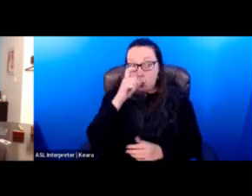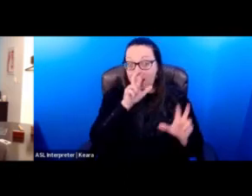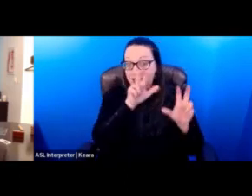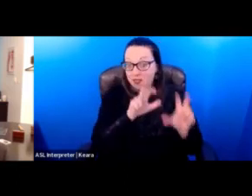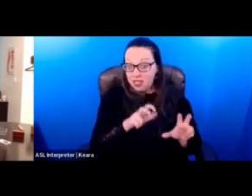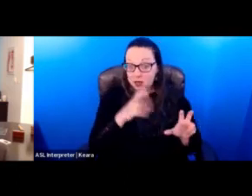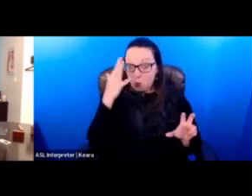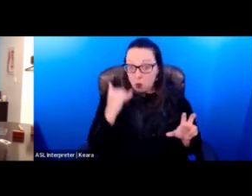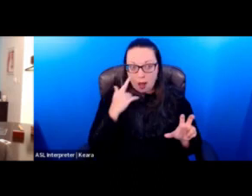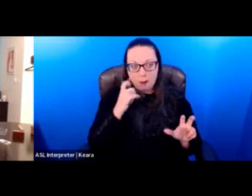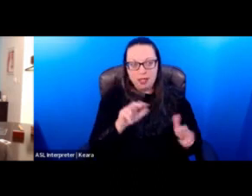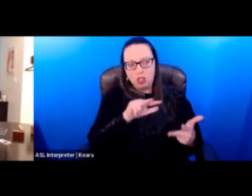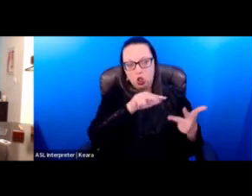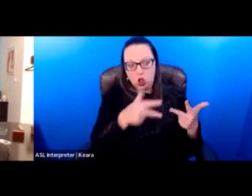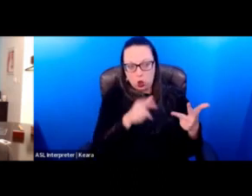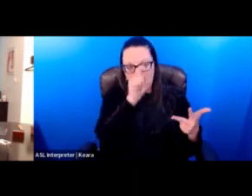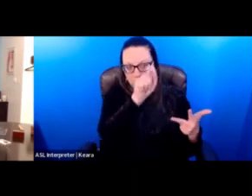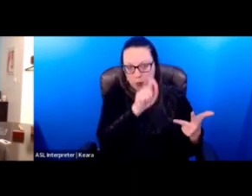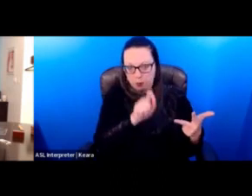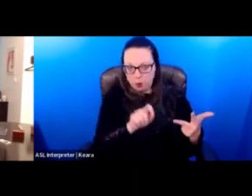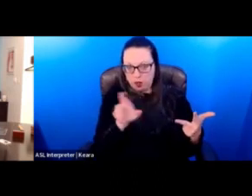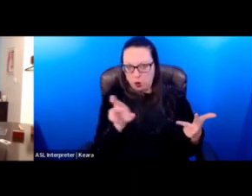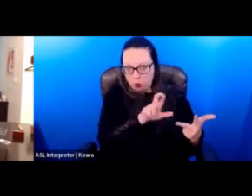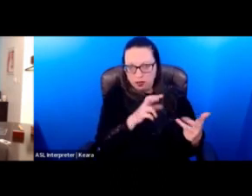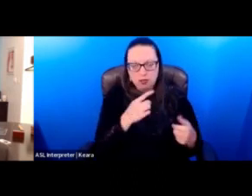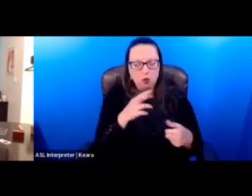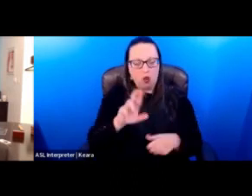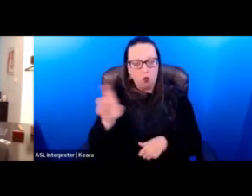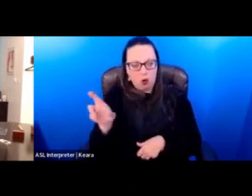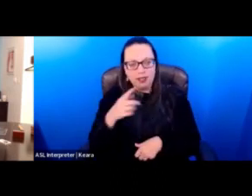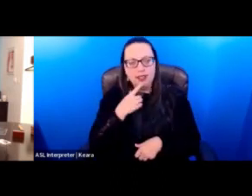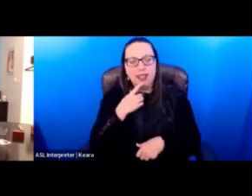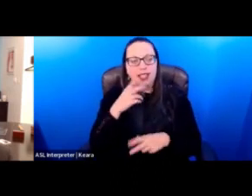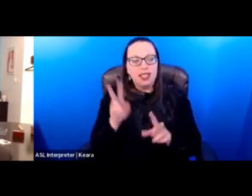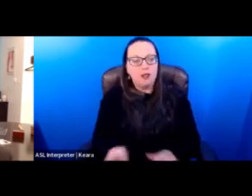the third bullet on the right side, the value of this caregiving, if we were to try to